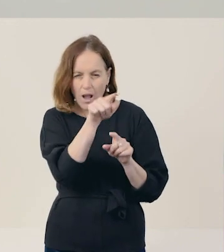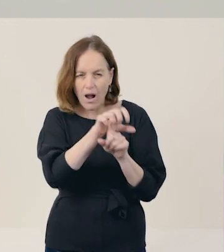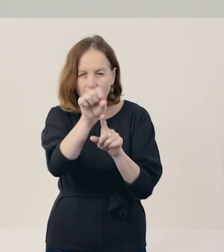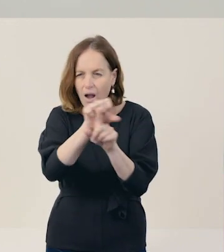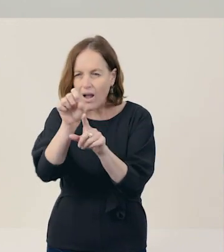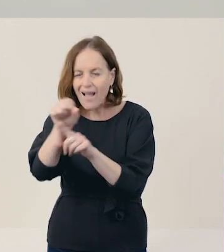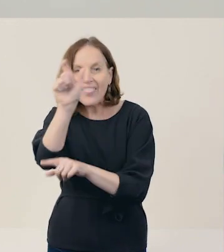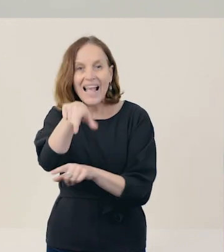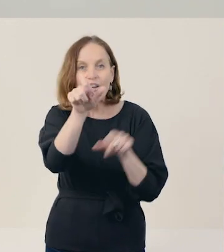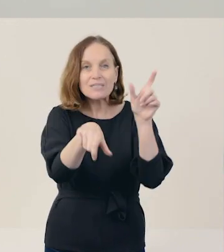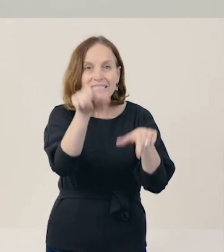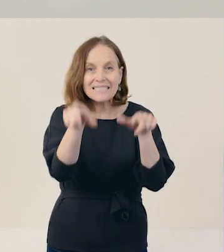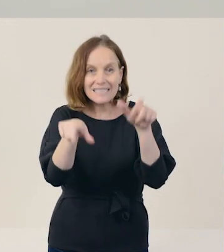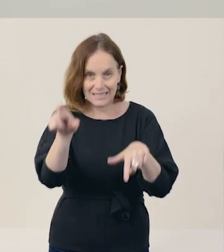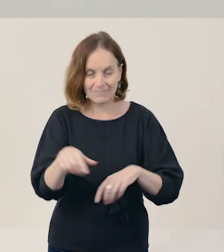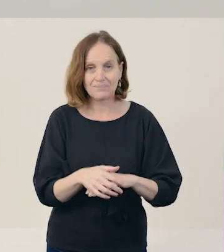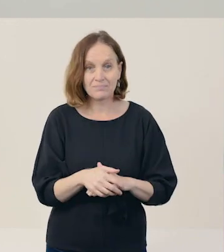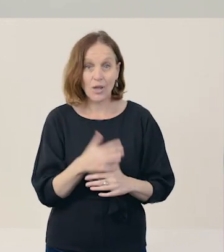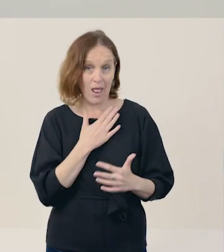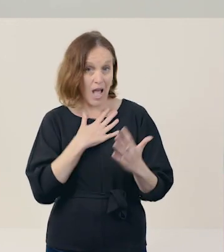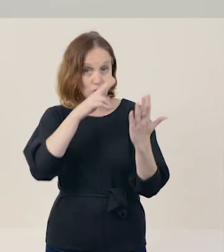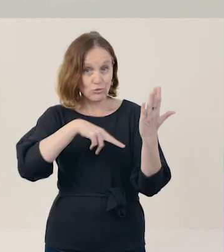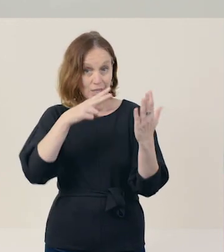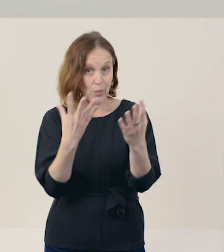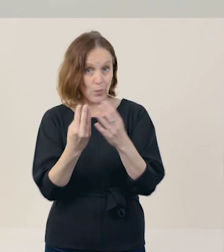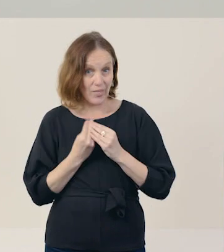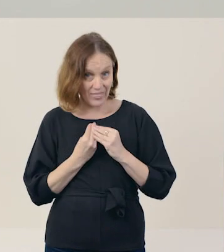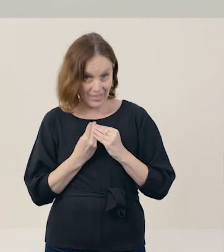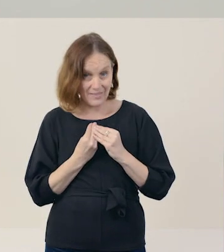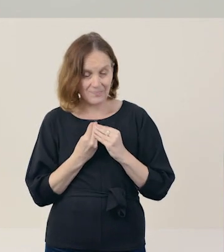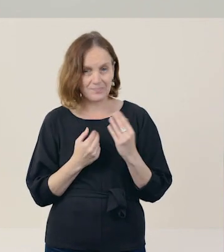of some of our main characters. Would you like to read along with me?